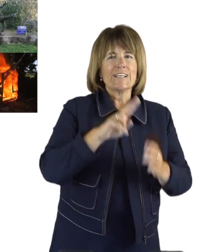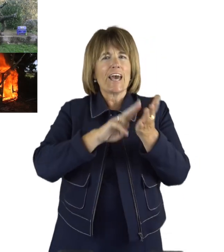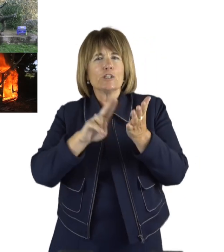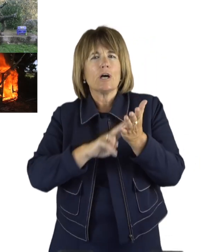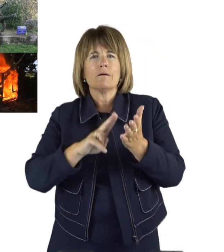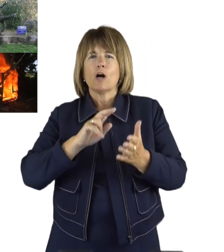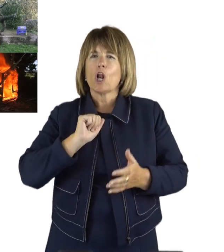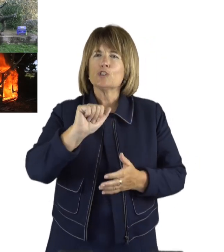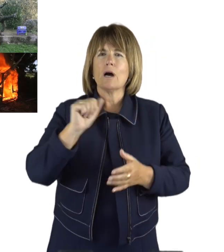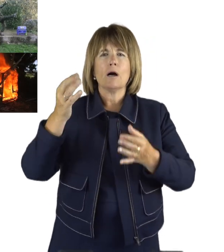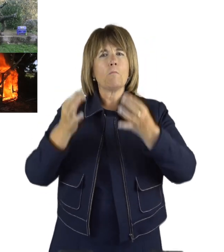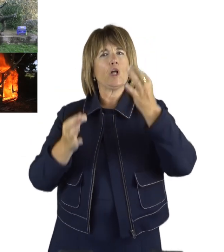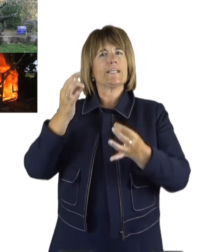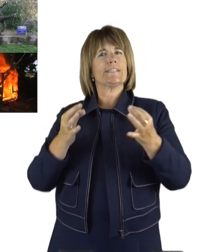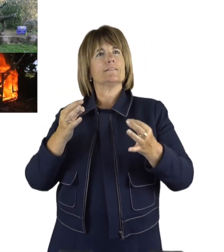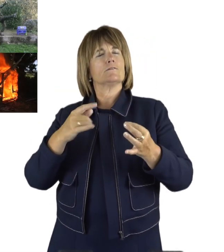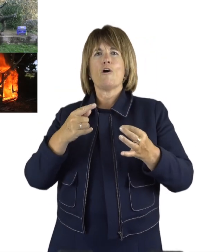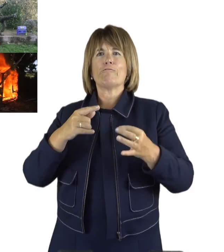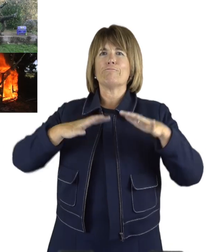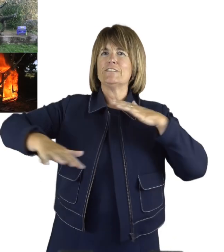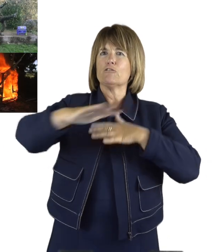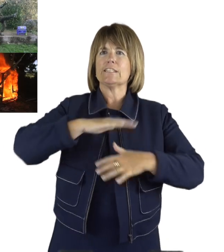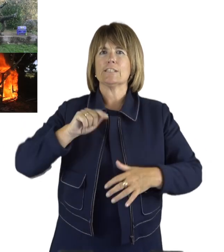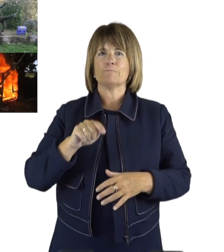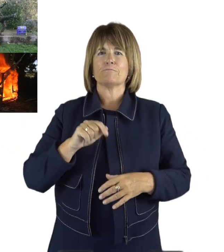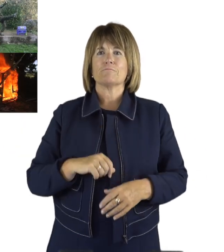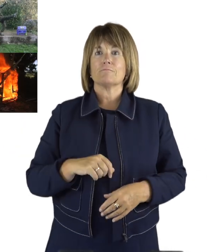Nature, culture and the politics of territory.